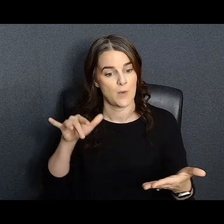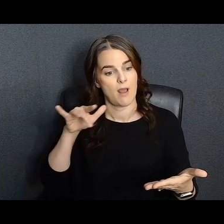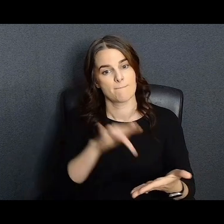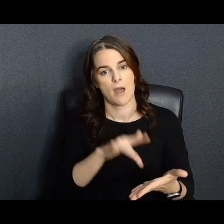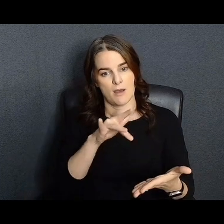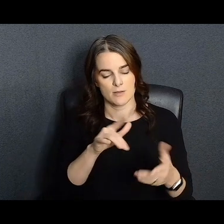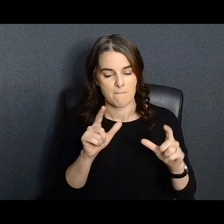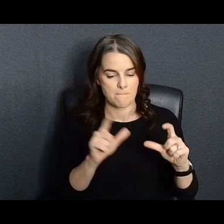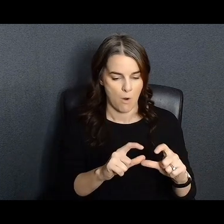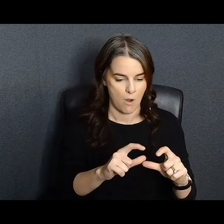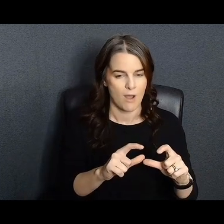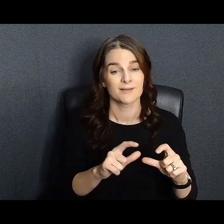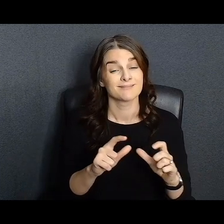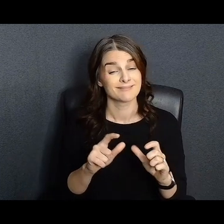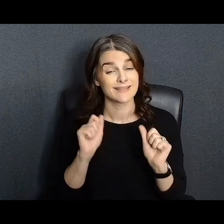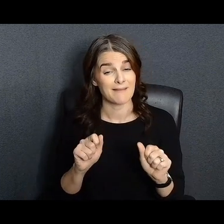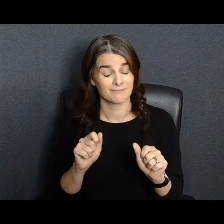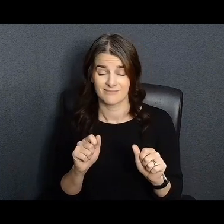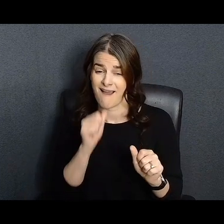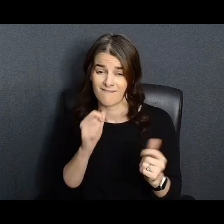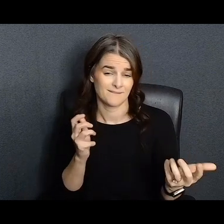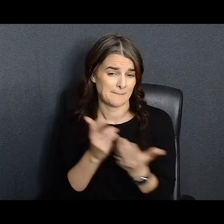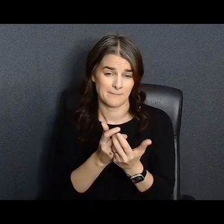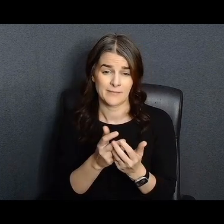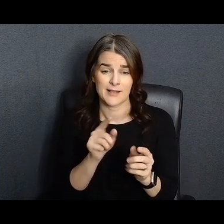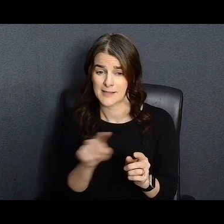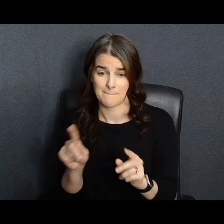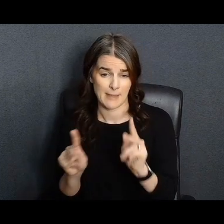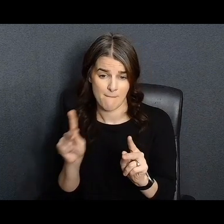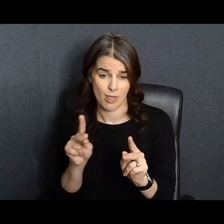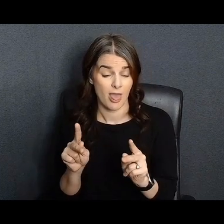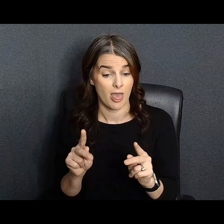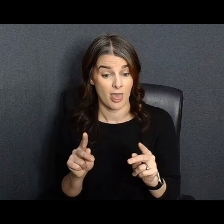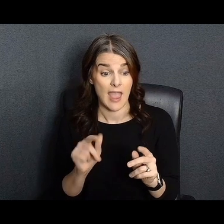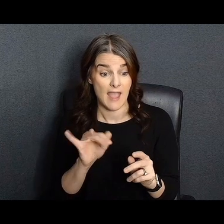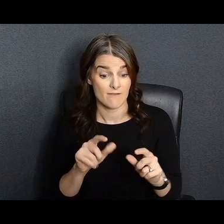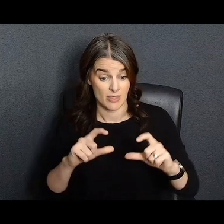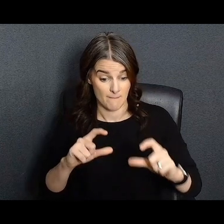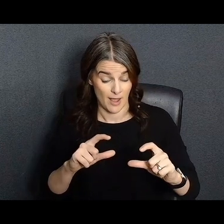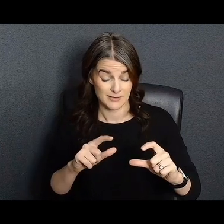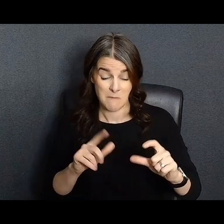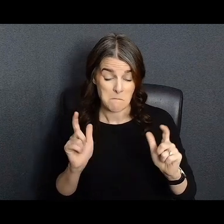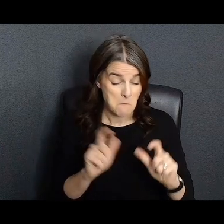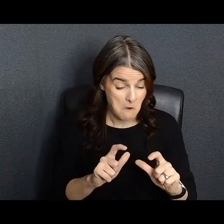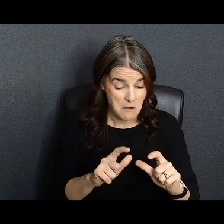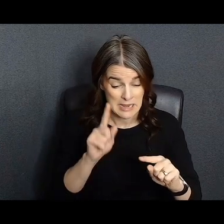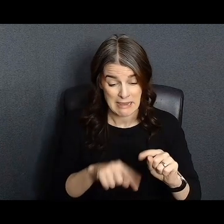And that can be a deal breaker from some for some folks-- that these buttons can be really small and hard to navigate size wise.